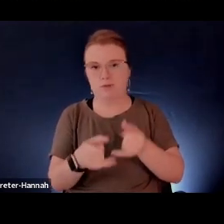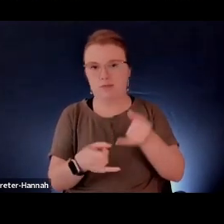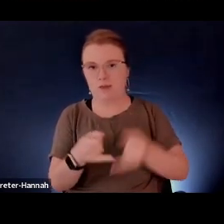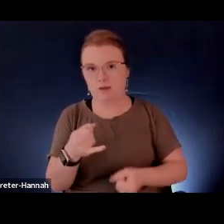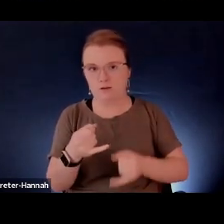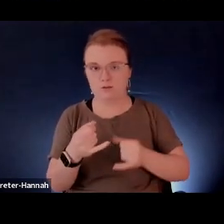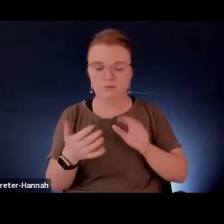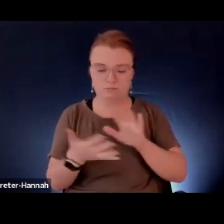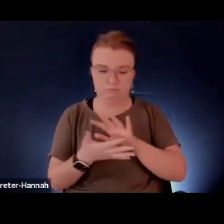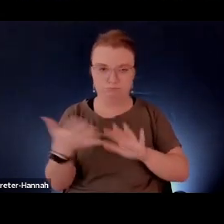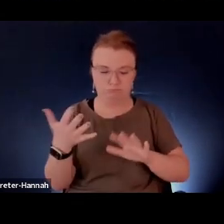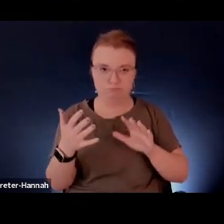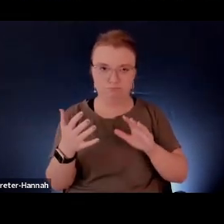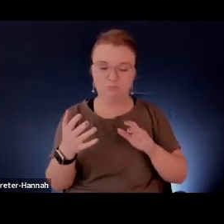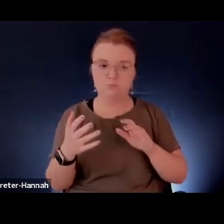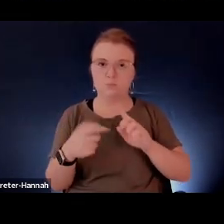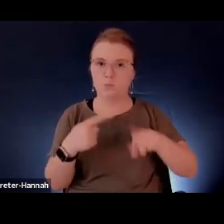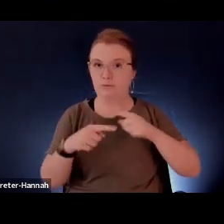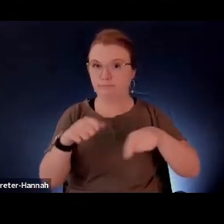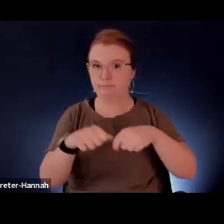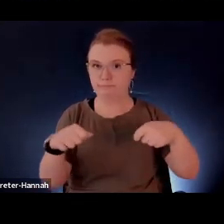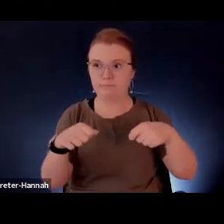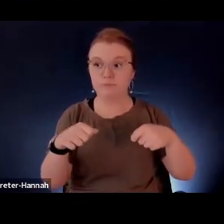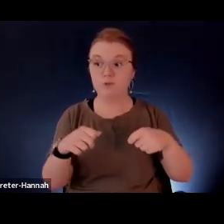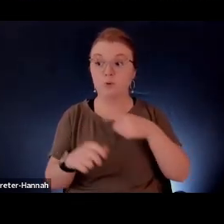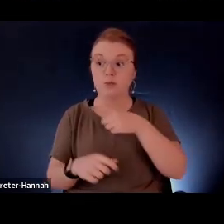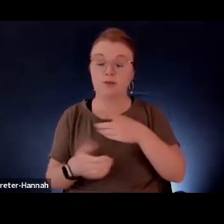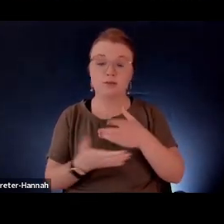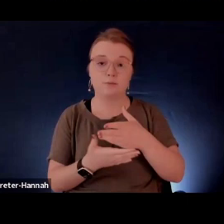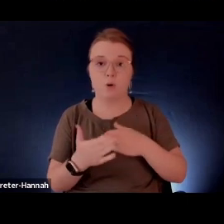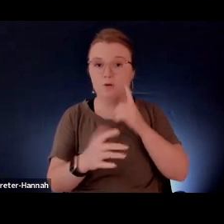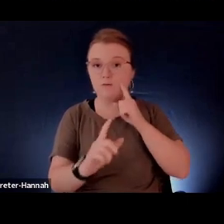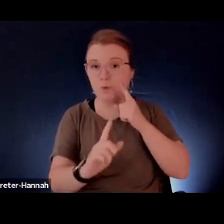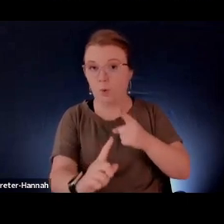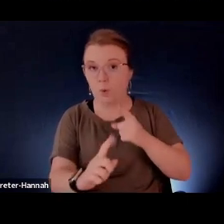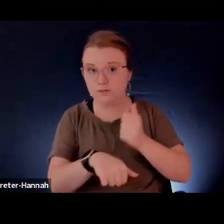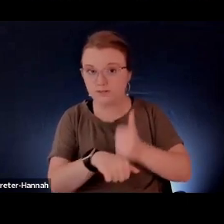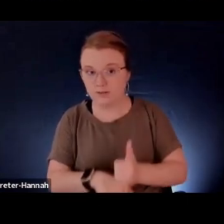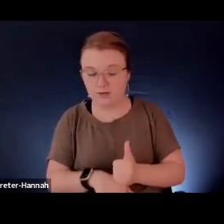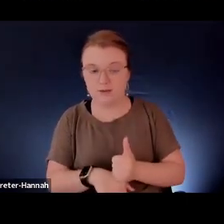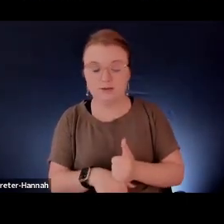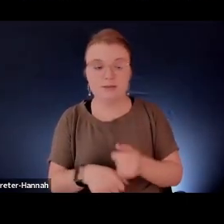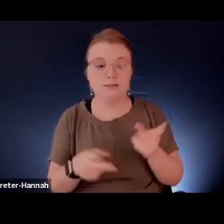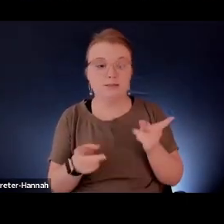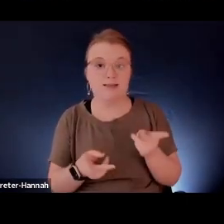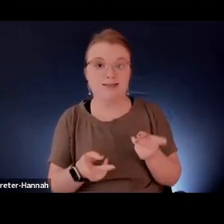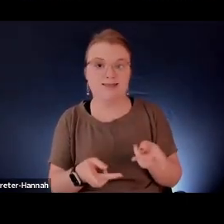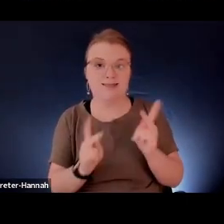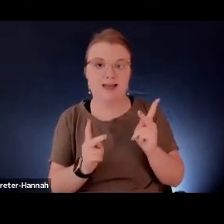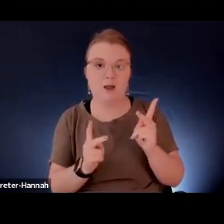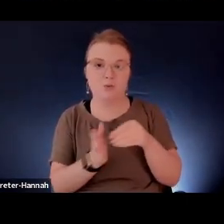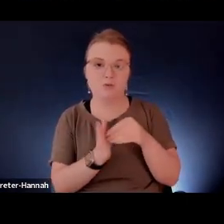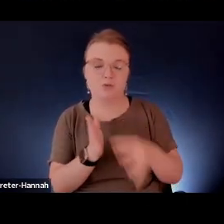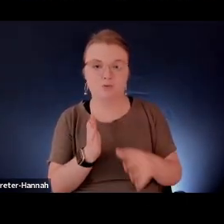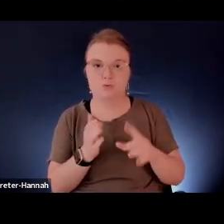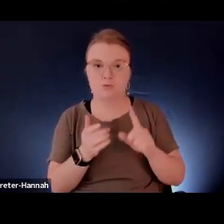So this part of goal setting is allowing students to be involved in their own goal setting